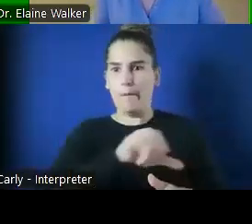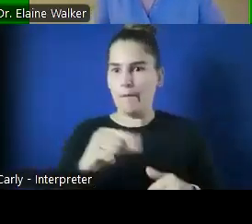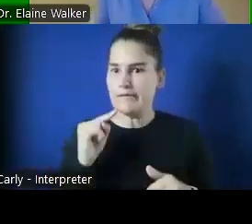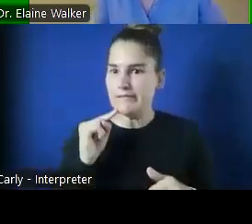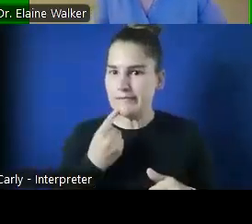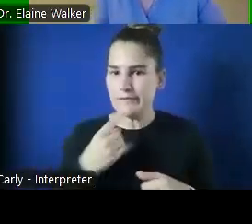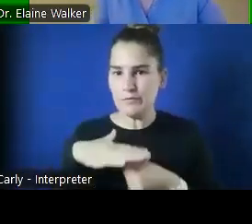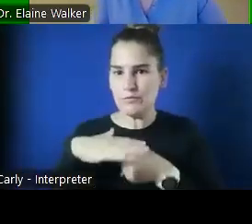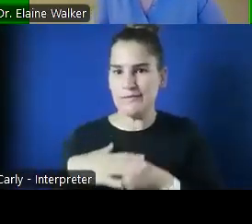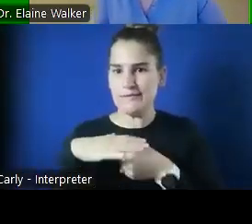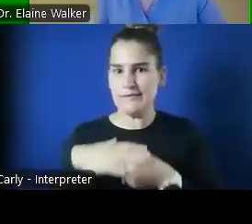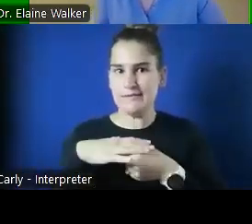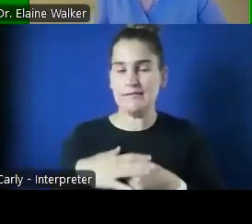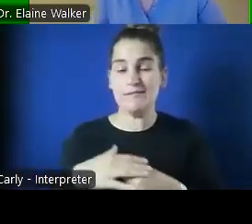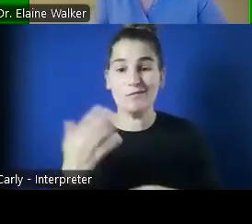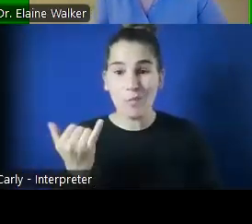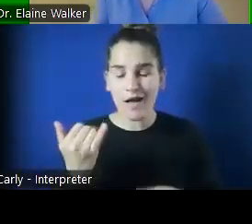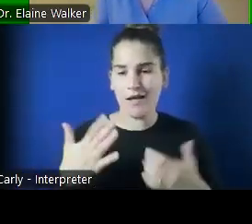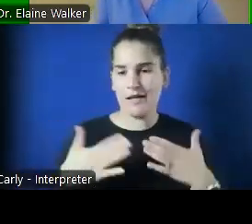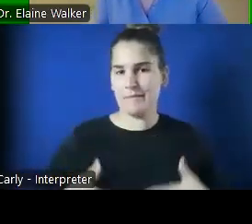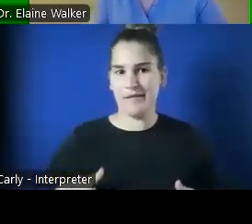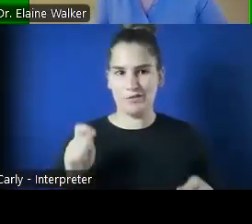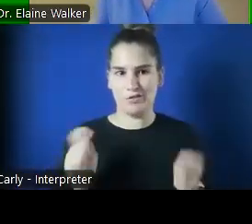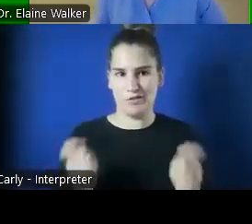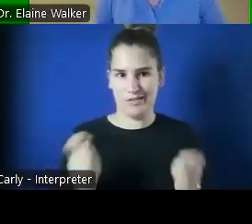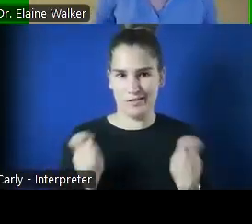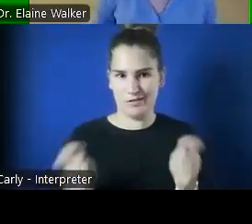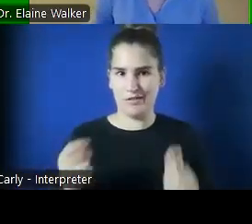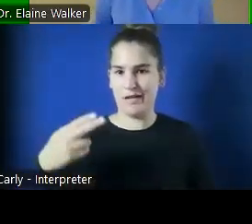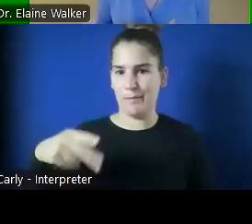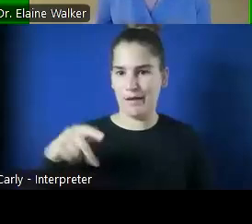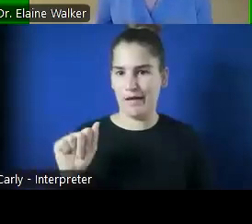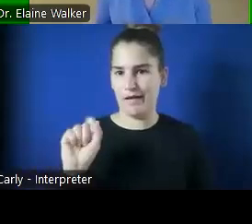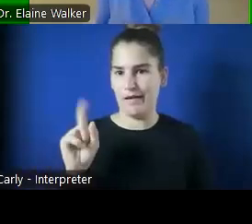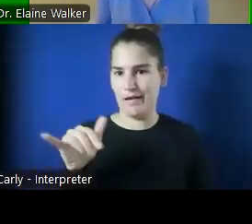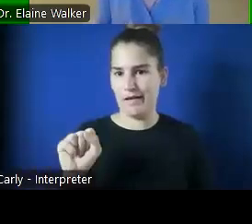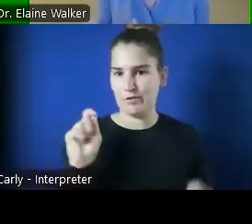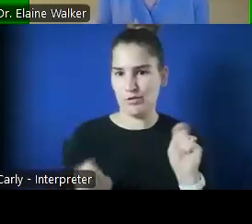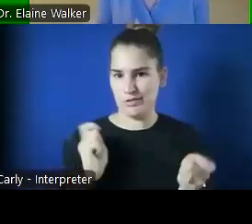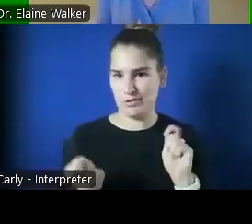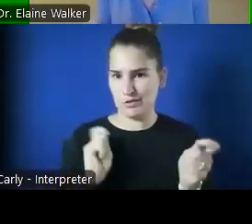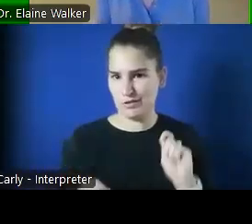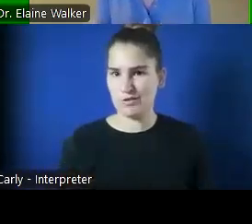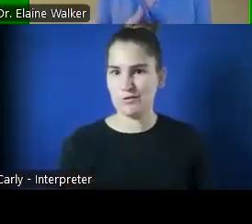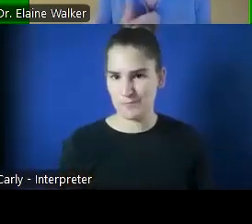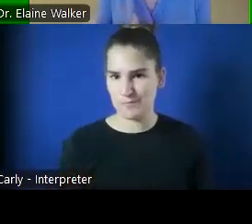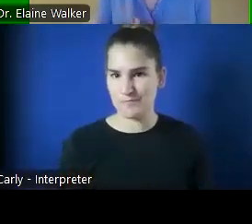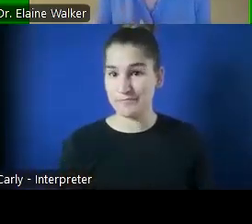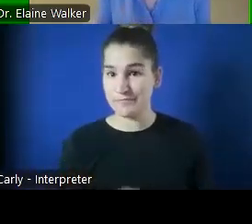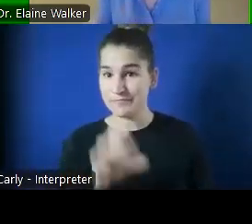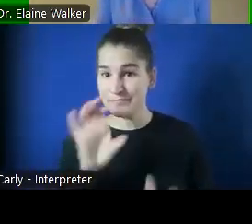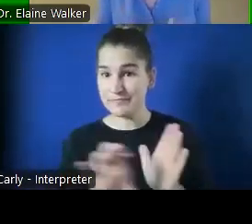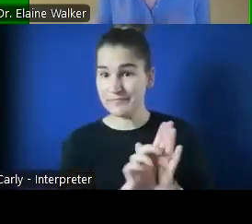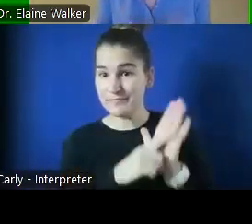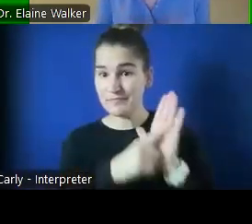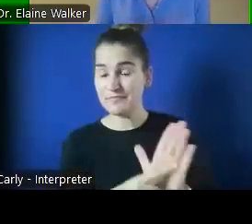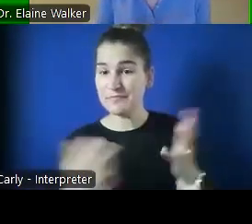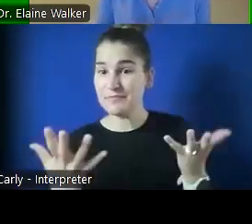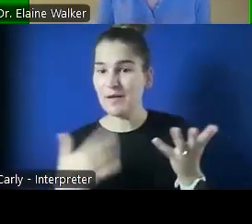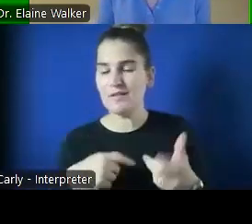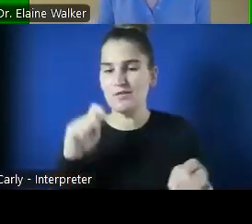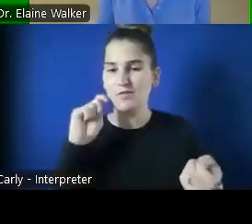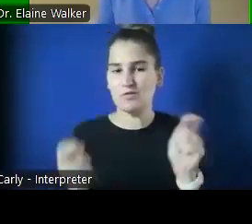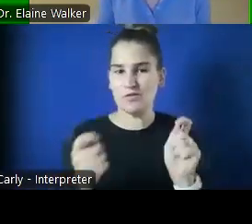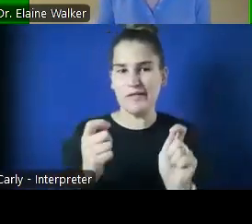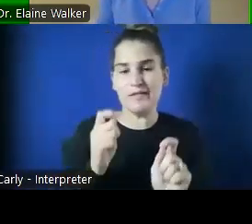of in part changes in the HPA axis these figures show changes in psychotic like symptoms which it